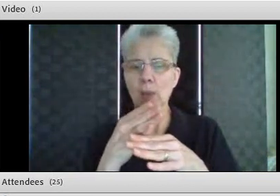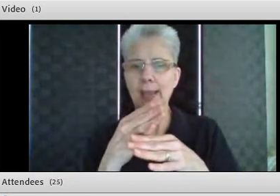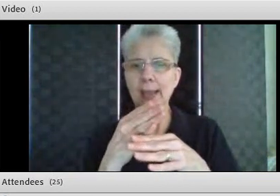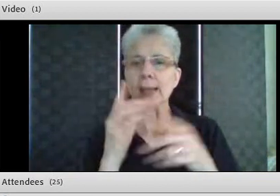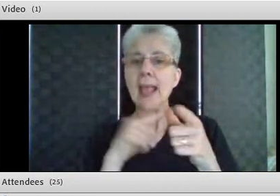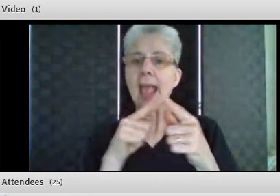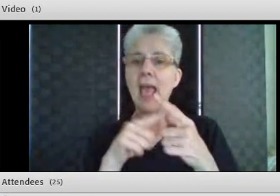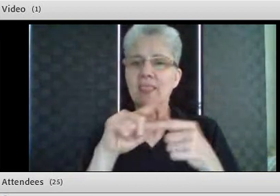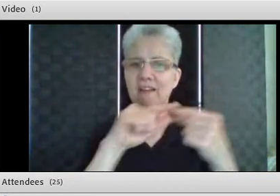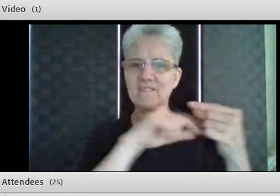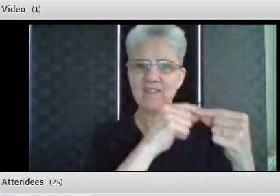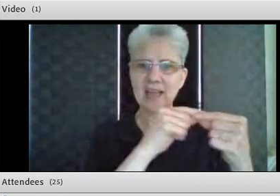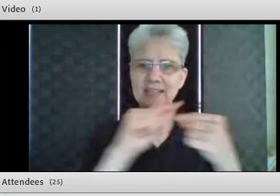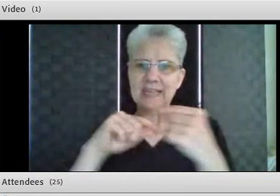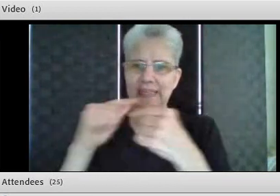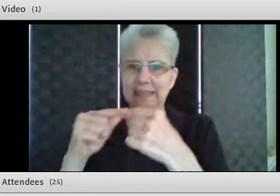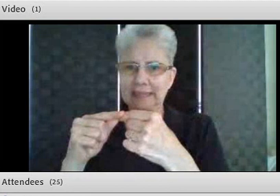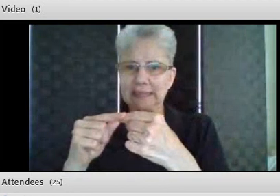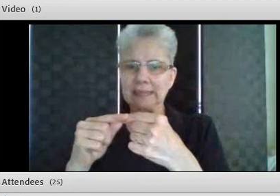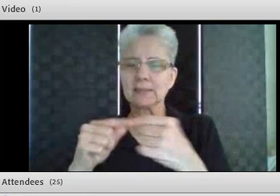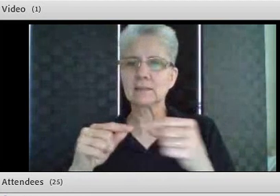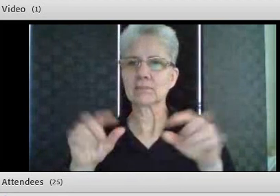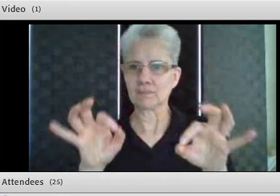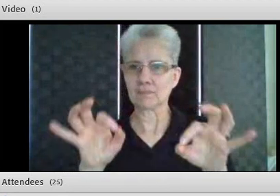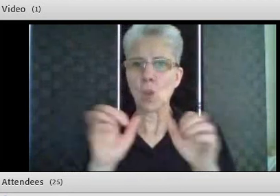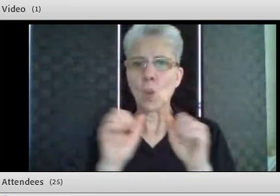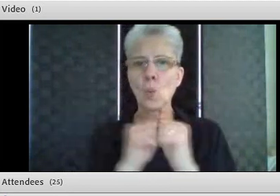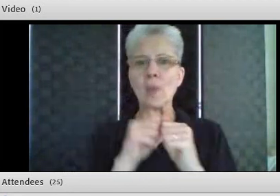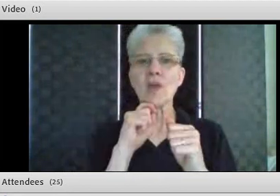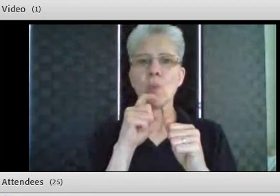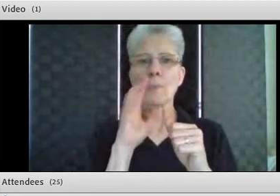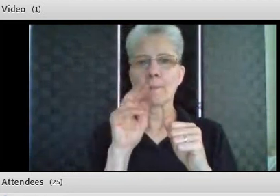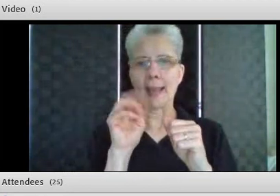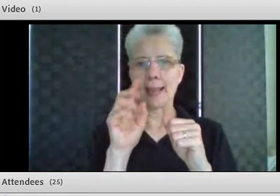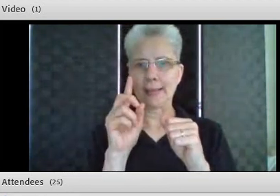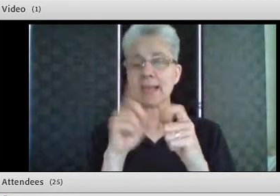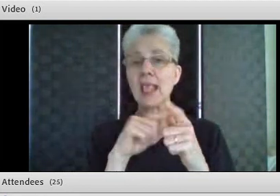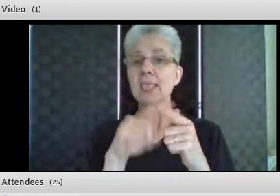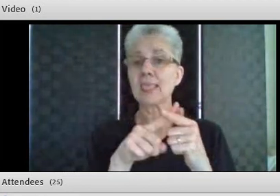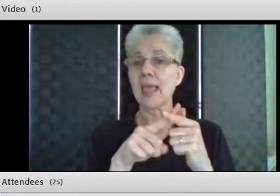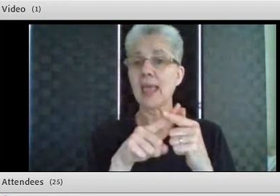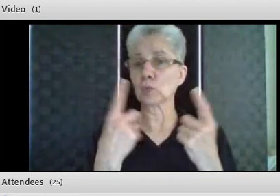and two toothpicks to create space in between the harmonica, and then you fasten it